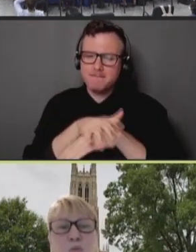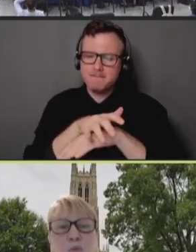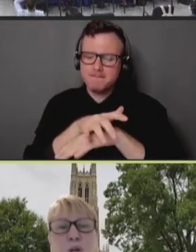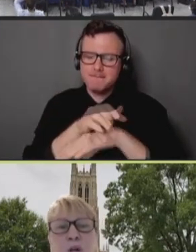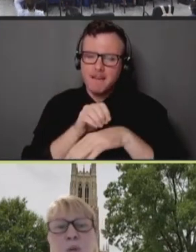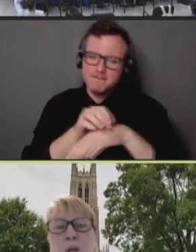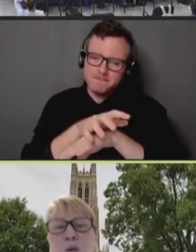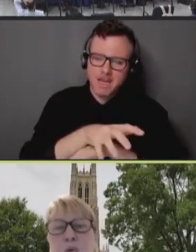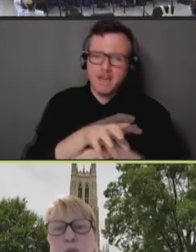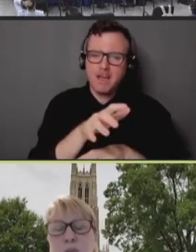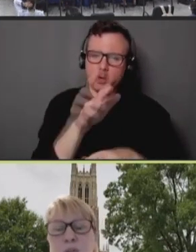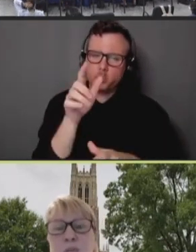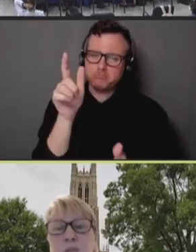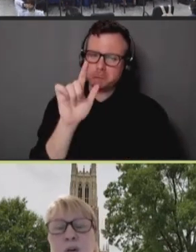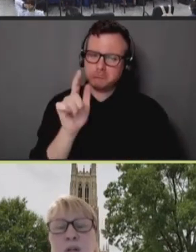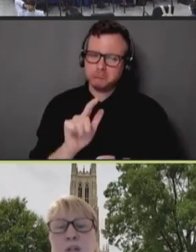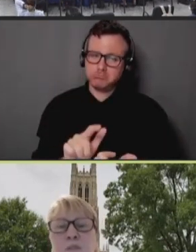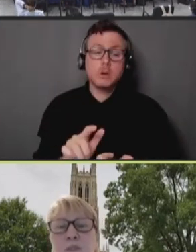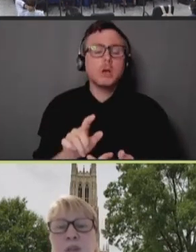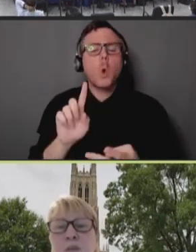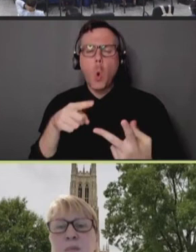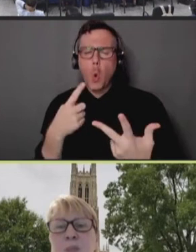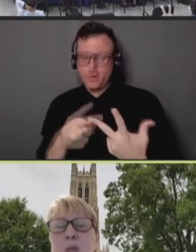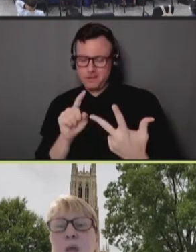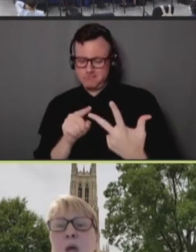mycosis fungal infection.